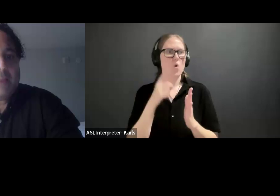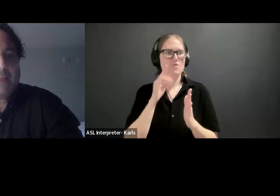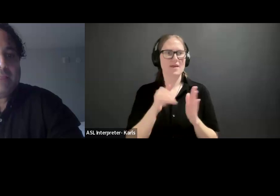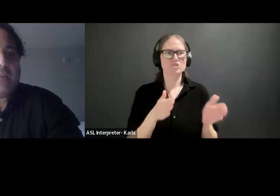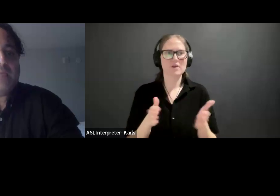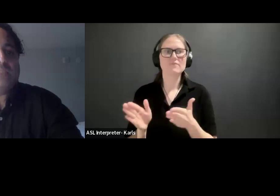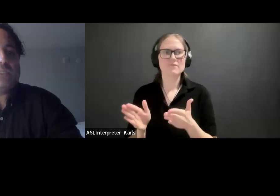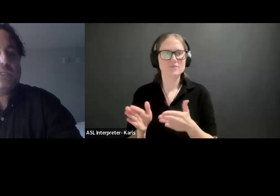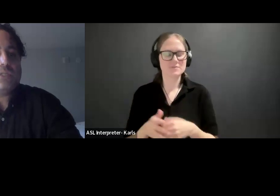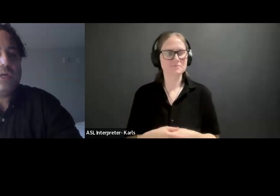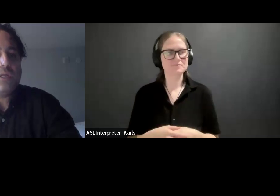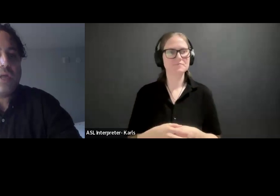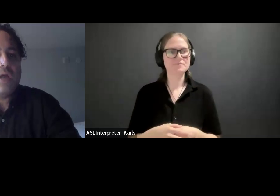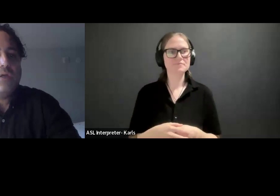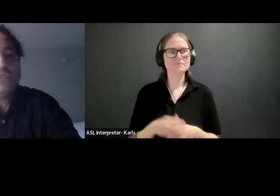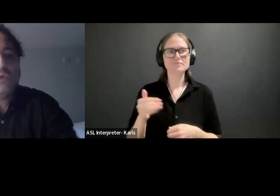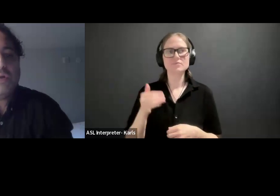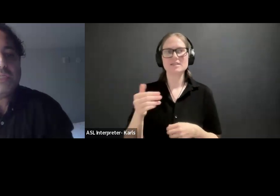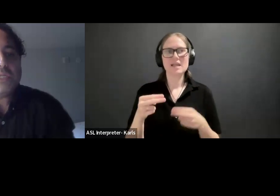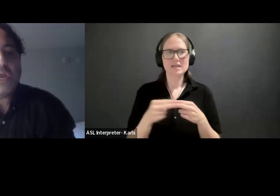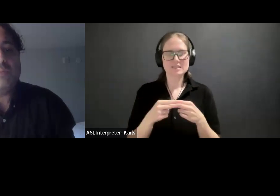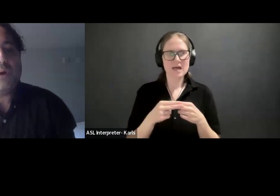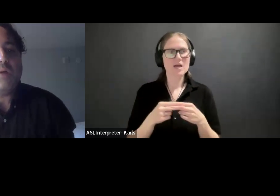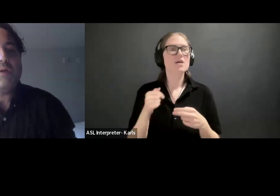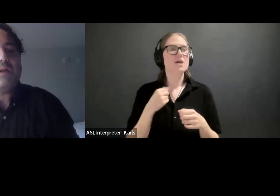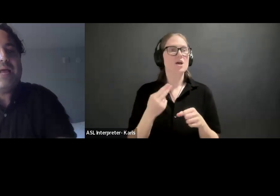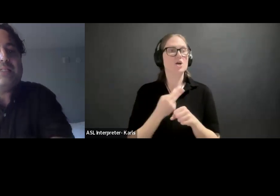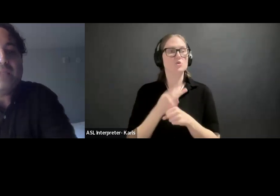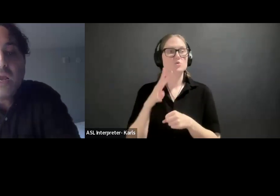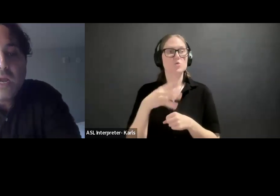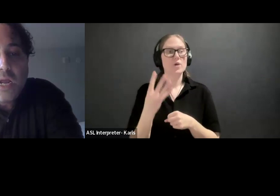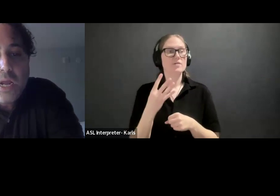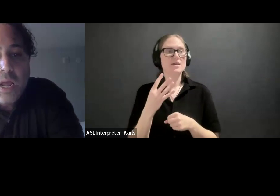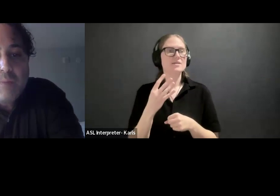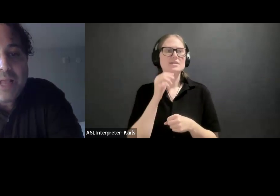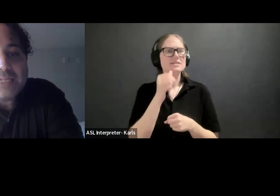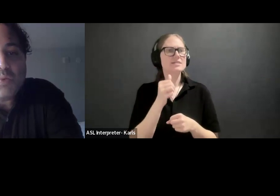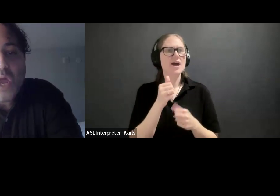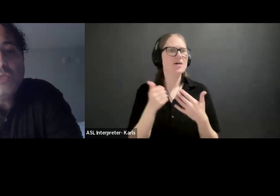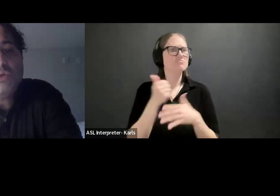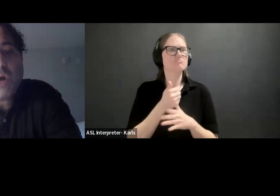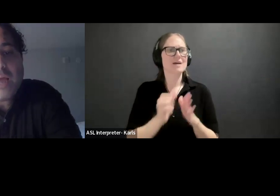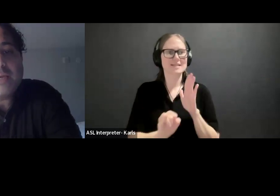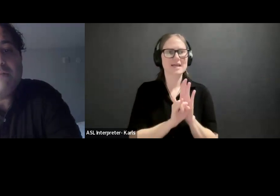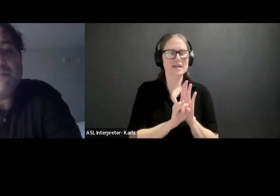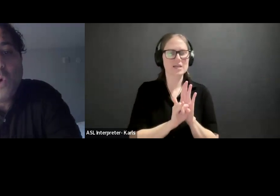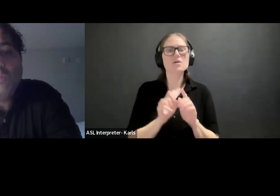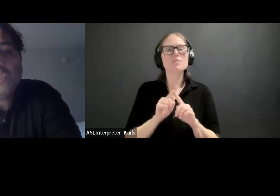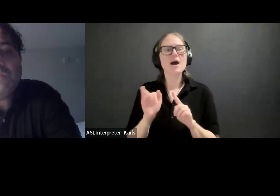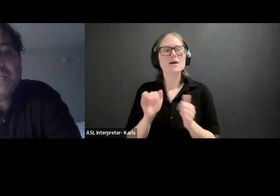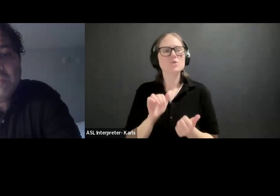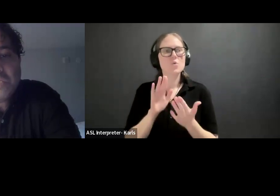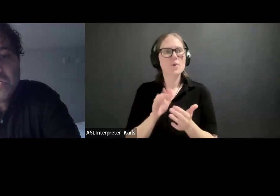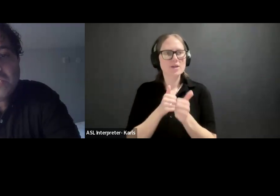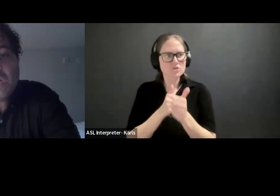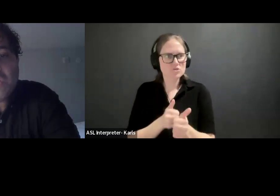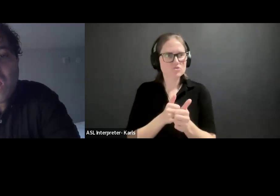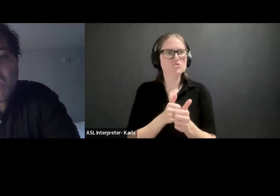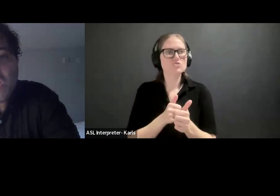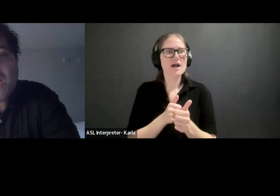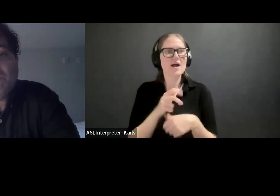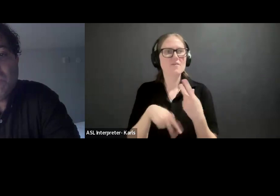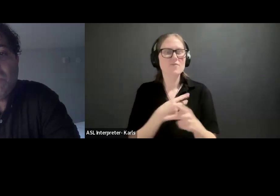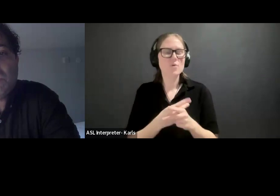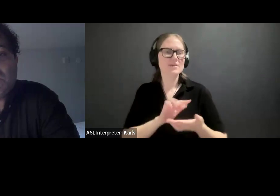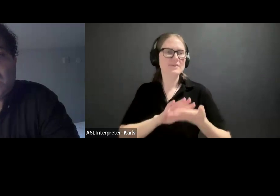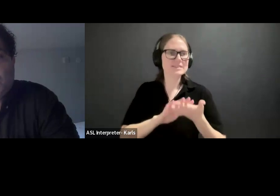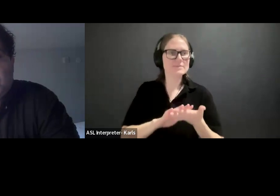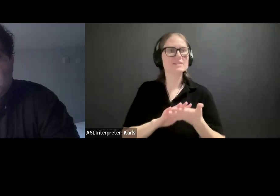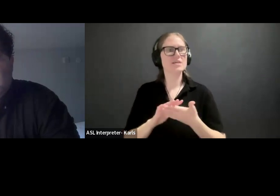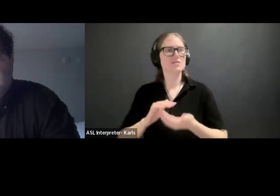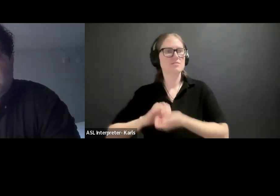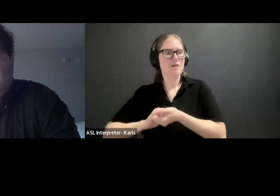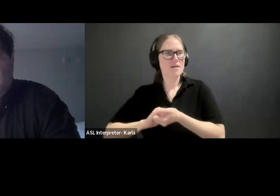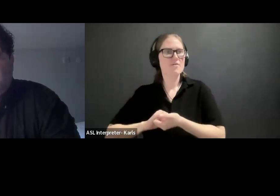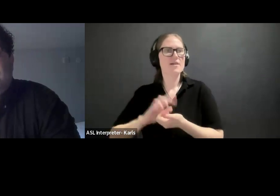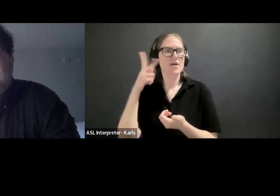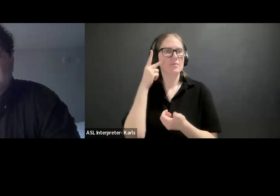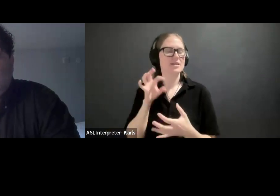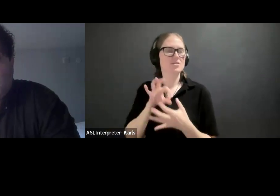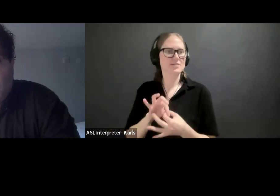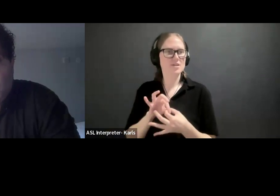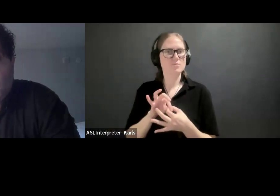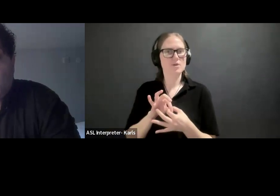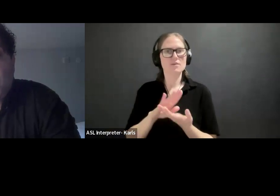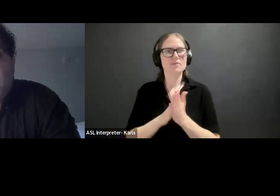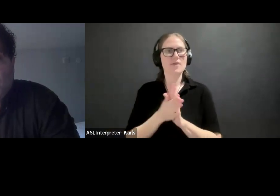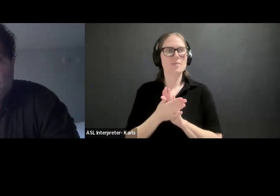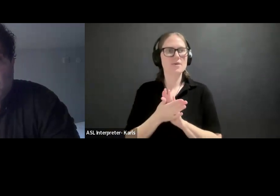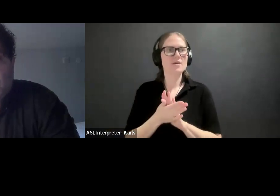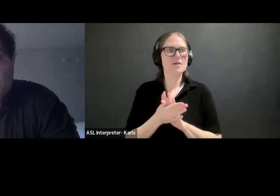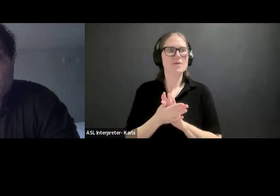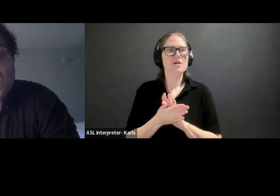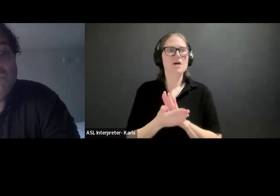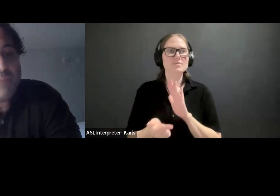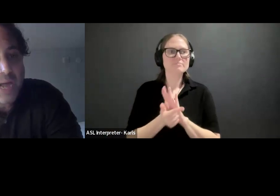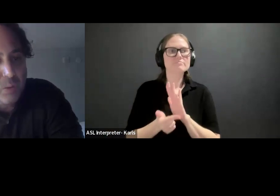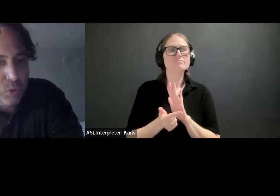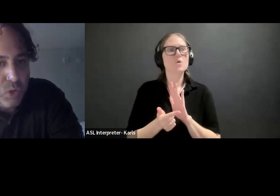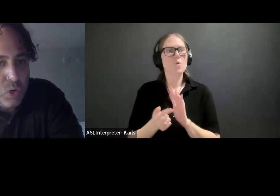The next slide, I use queerness not primarily as identity, but as a way to track forms of intimacy, solidarity, and political attachment that become illegible or punishable under regime of power.